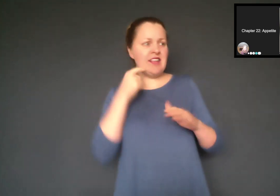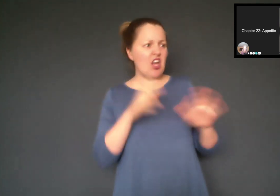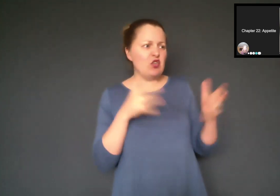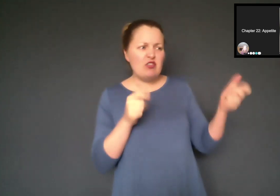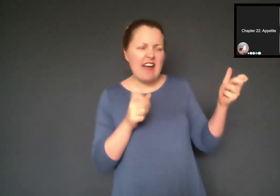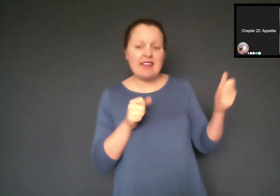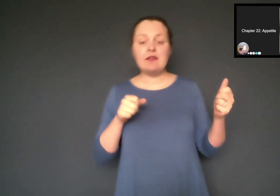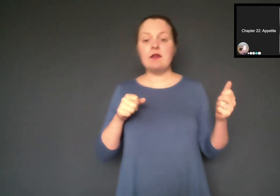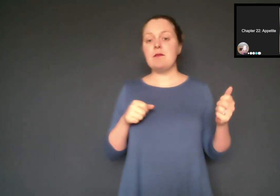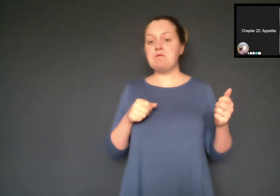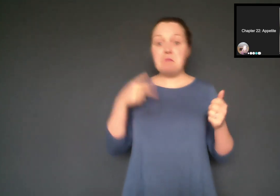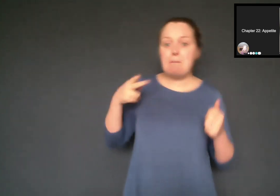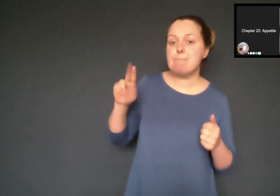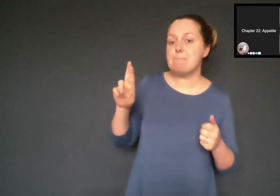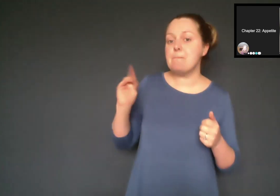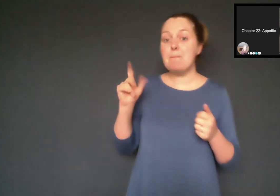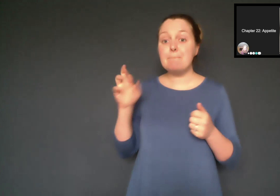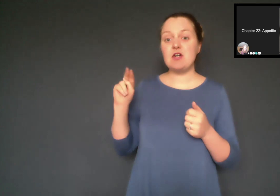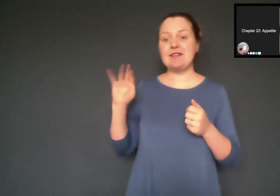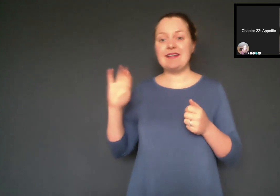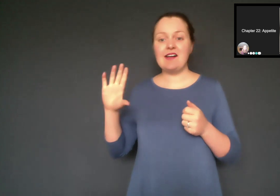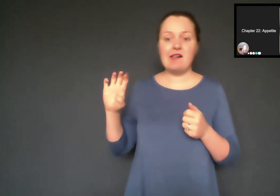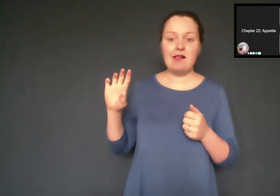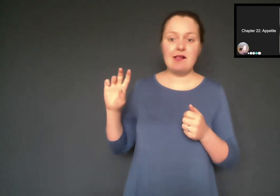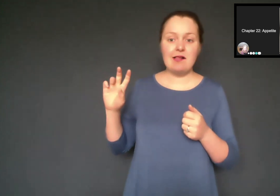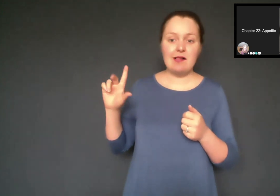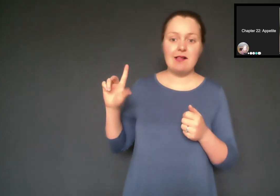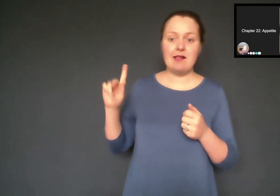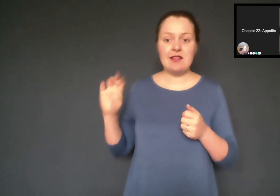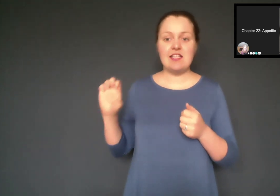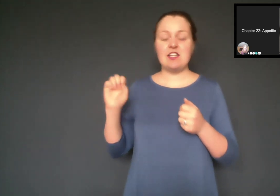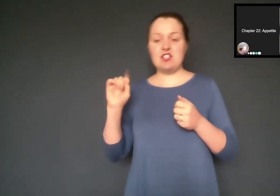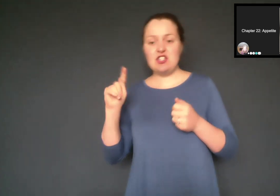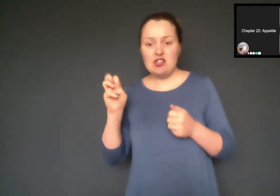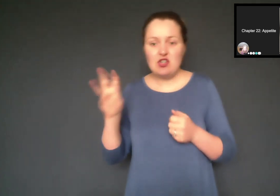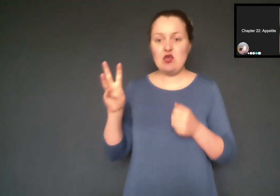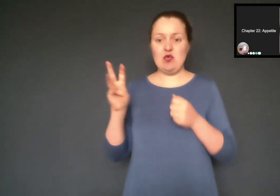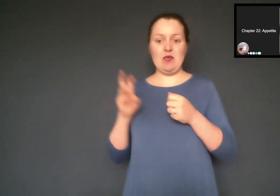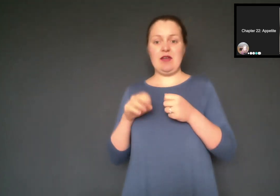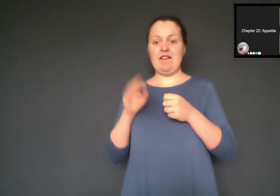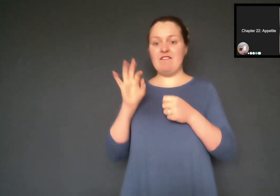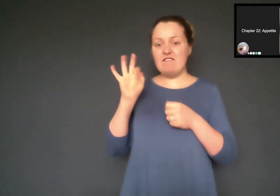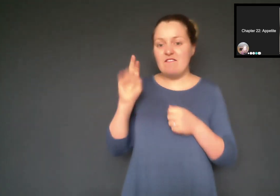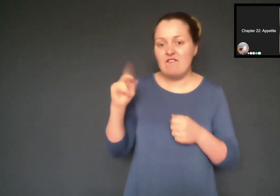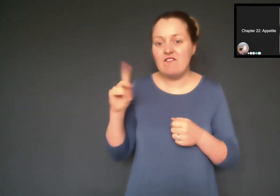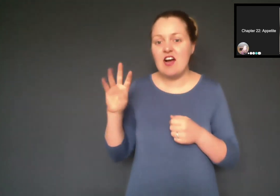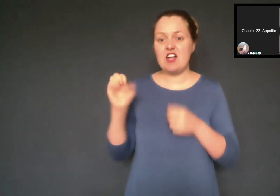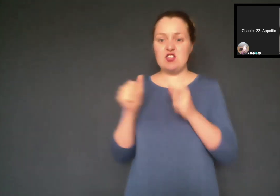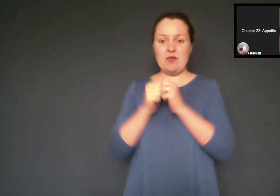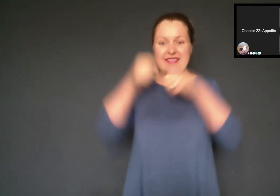and pumpernickel stew and snail fudge with pig's foot clusters wait the house held this time harvey